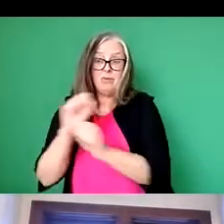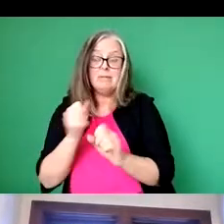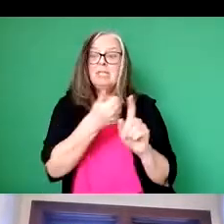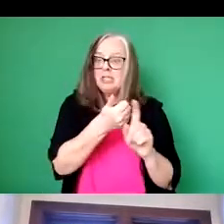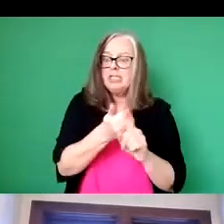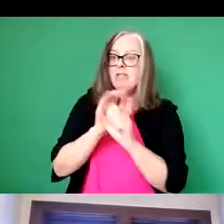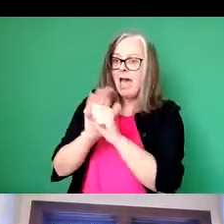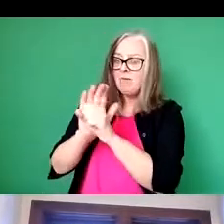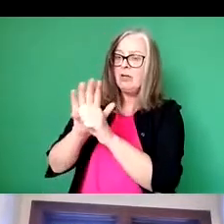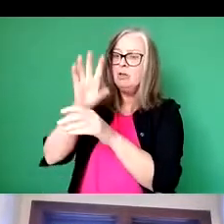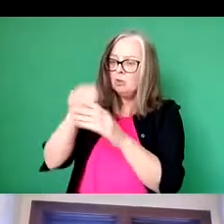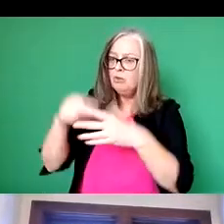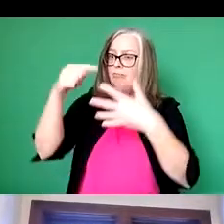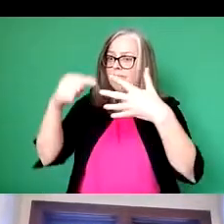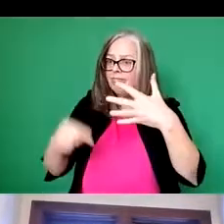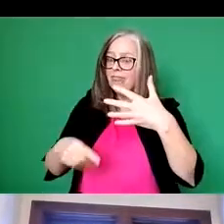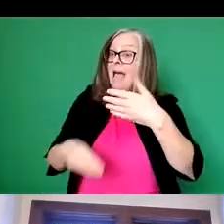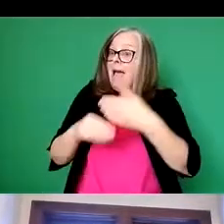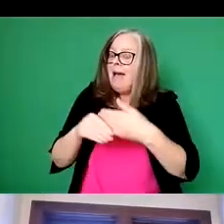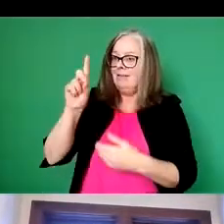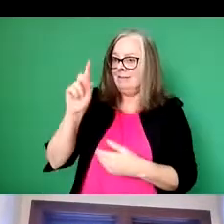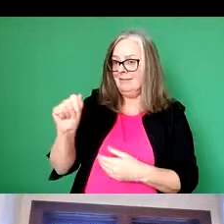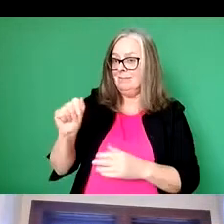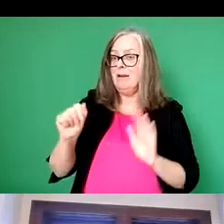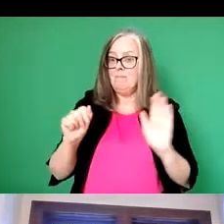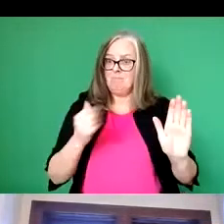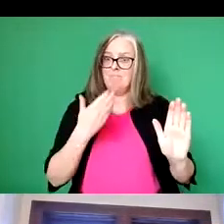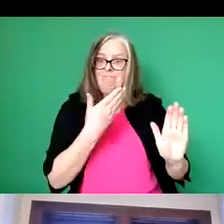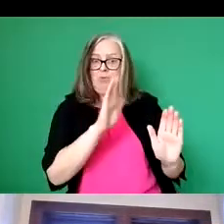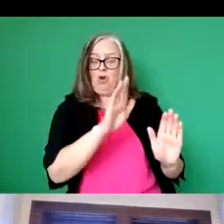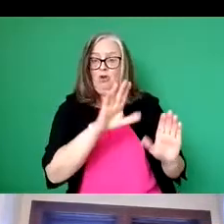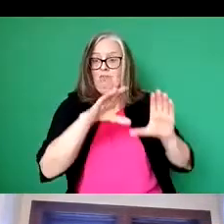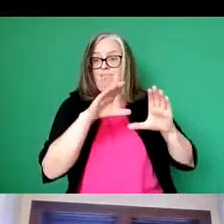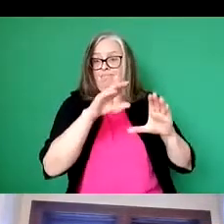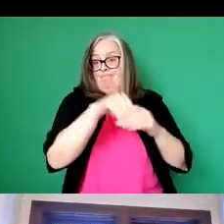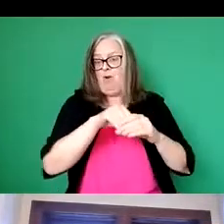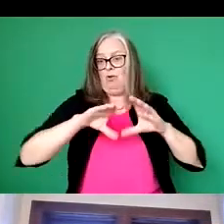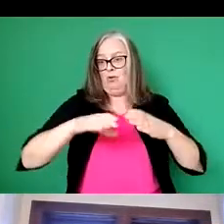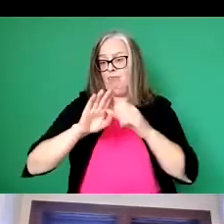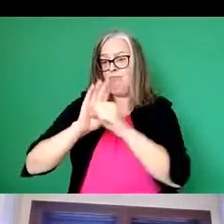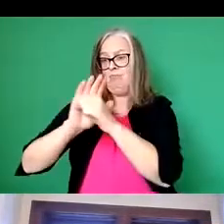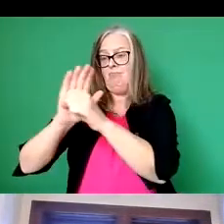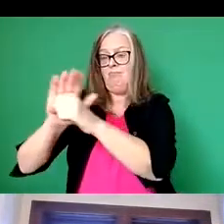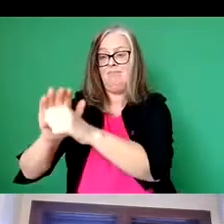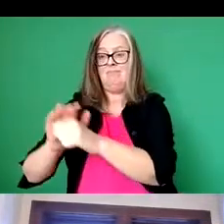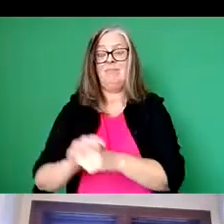so there are protections on on many different levels and uh we're we're glad and thank yvonne